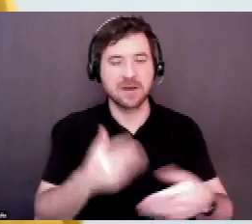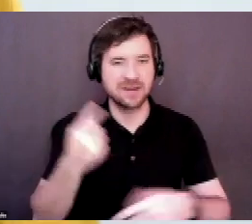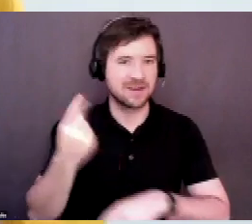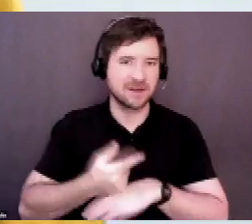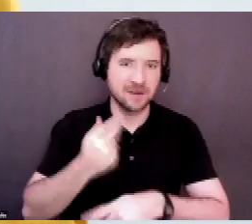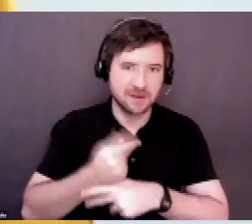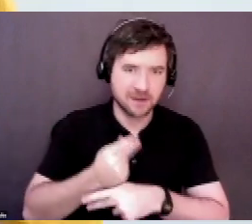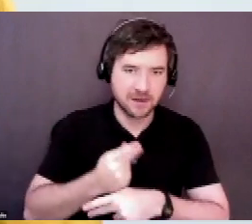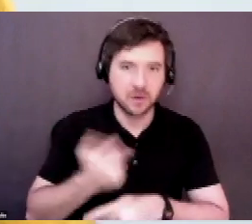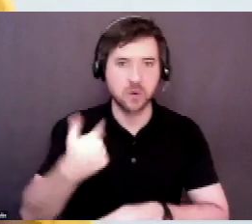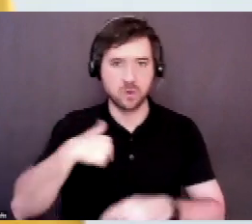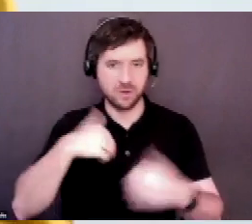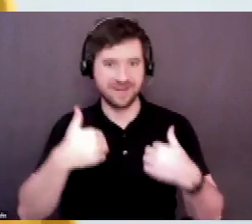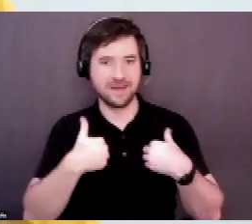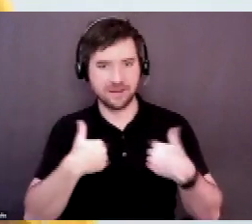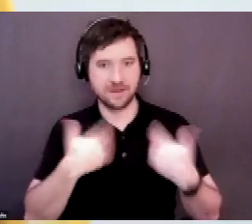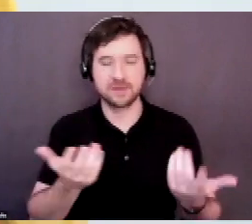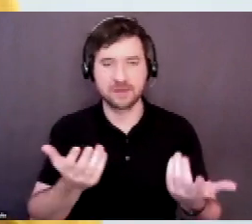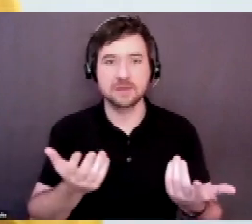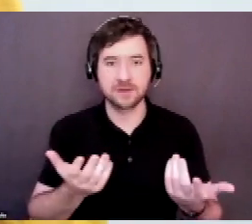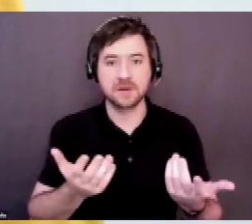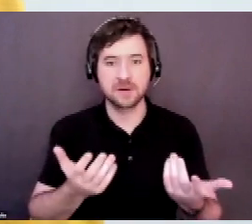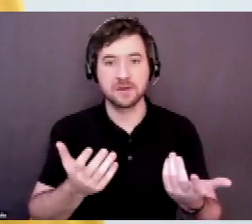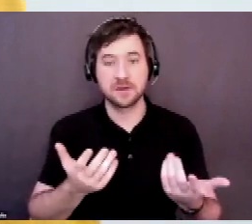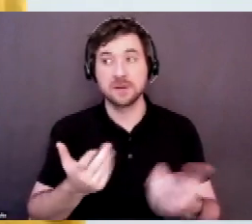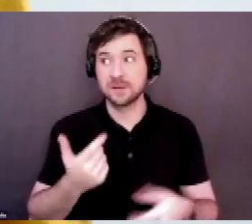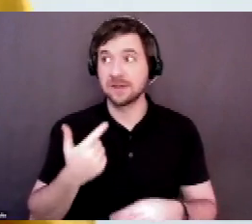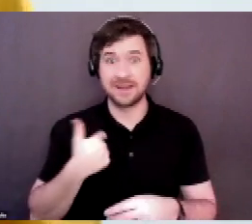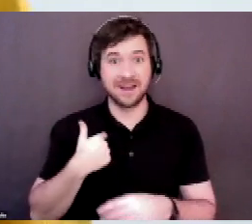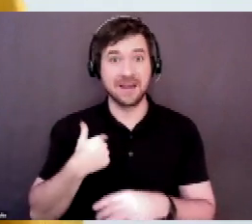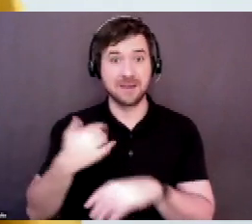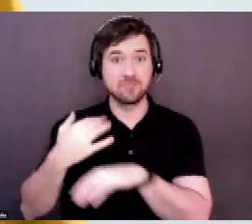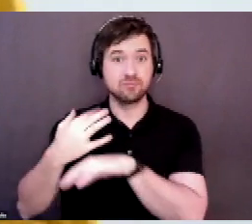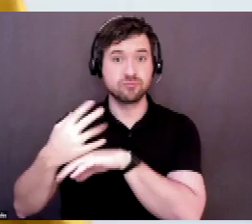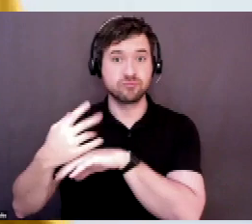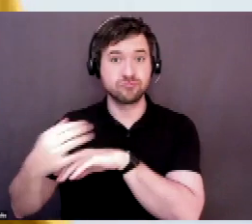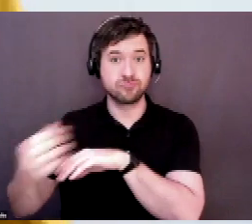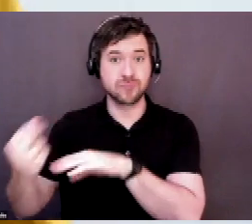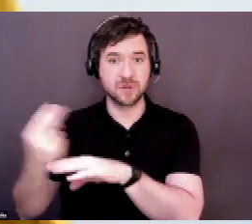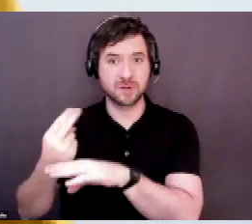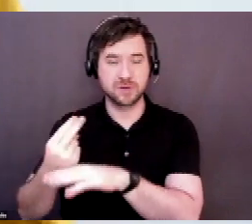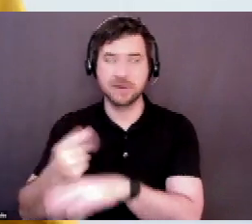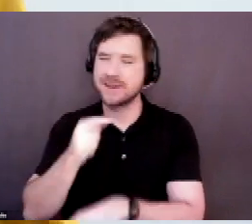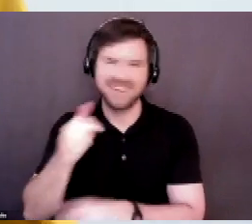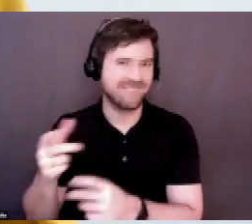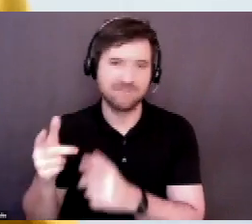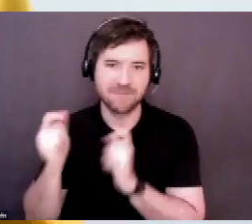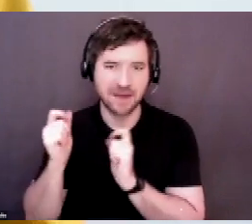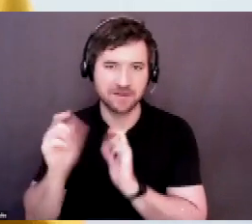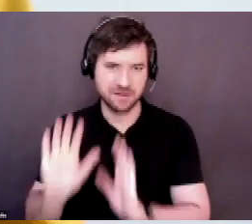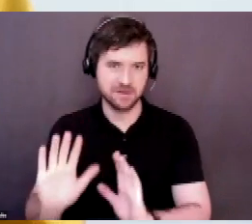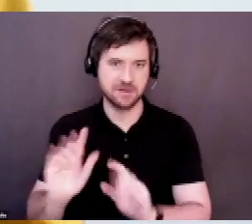So I ended up going through that supply. You know, I wouldn't say quickly, but I had planned enough,